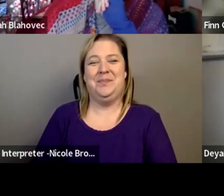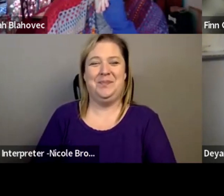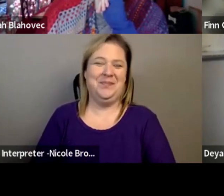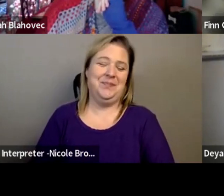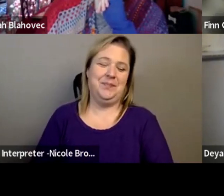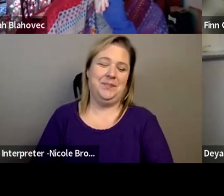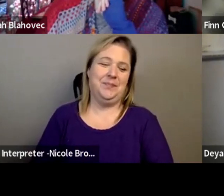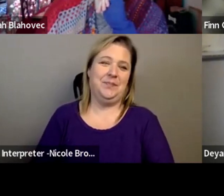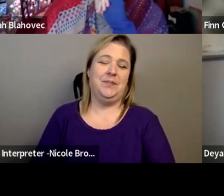Nicole LeBlanc: Next, Susan,